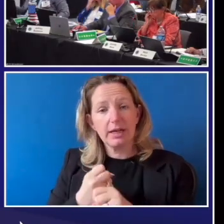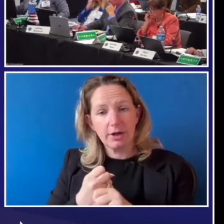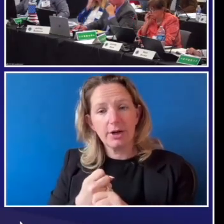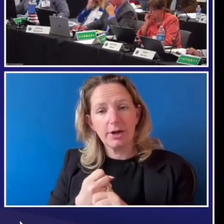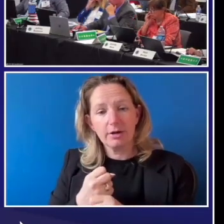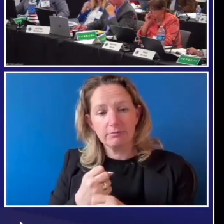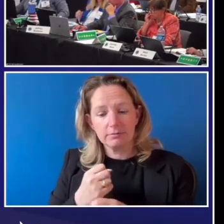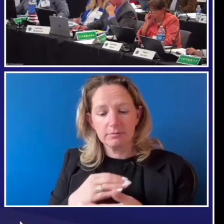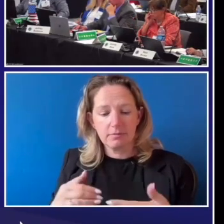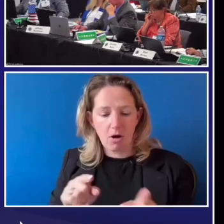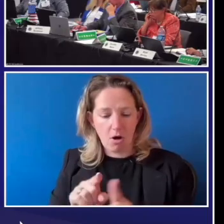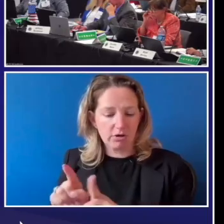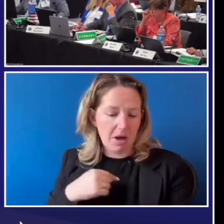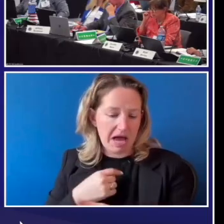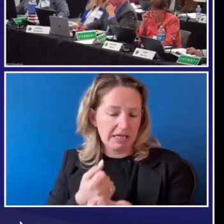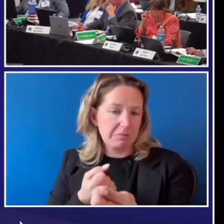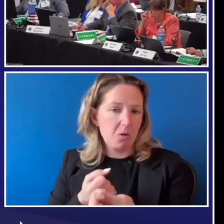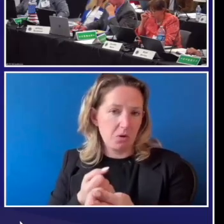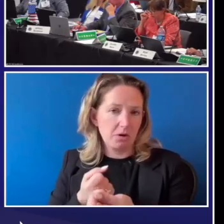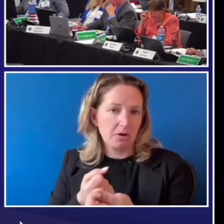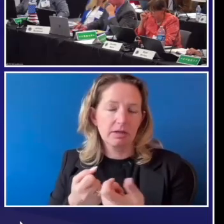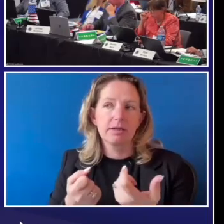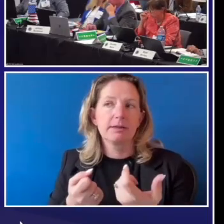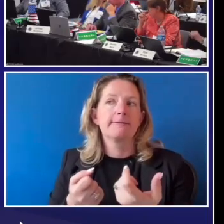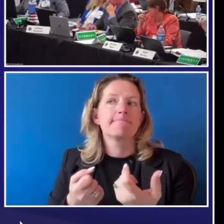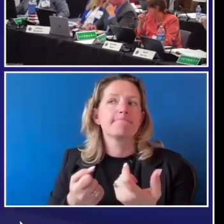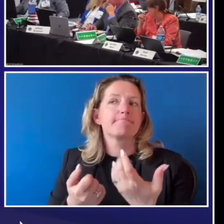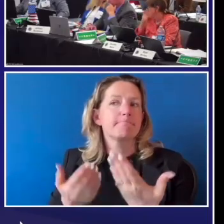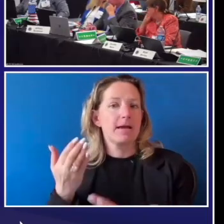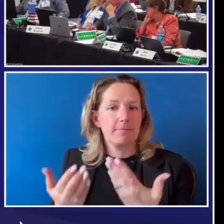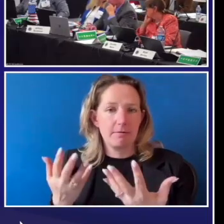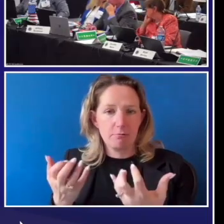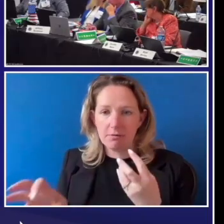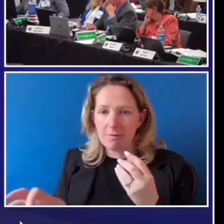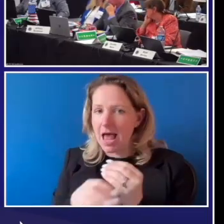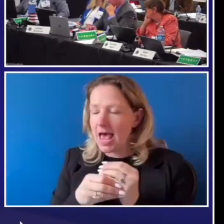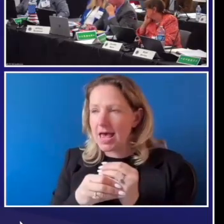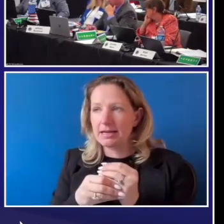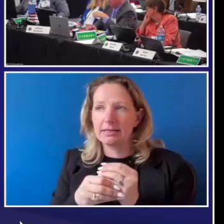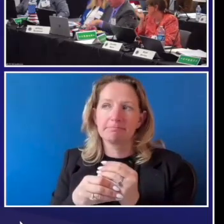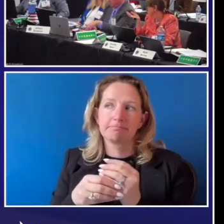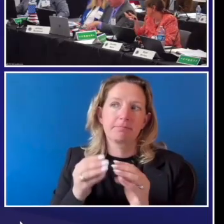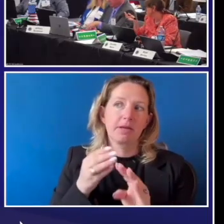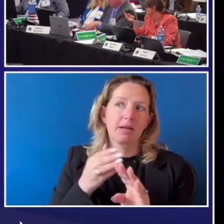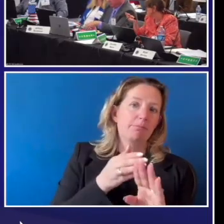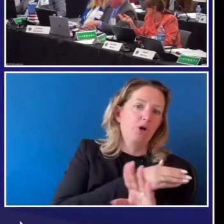I'm wondering whether you might want to add in somewhere the concept of pre-accreditation as applicable because some institutions.